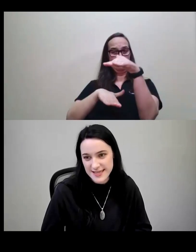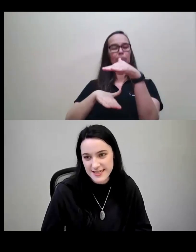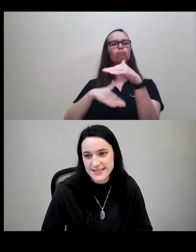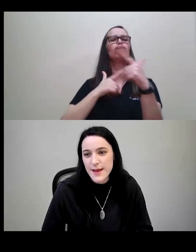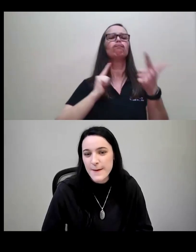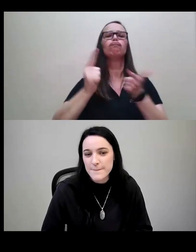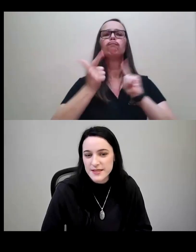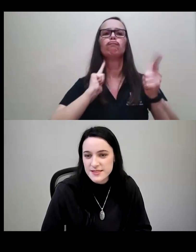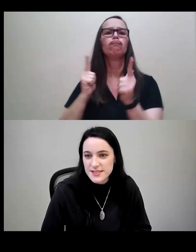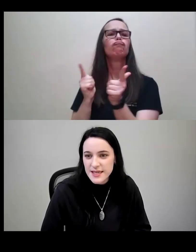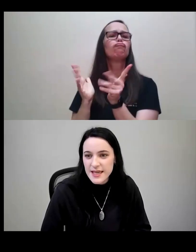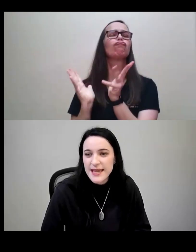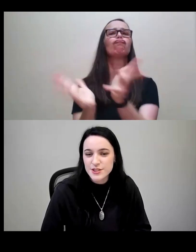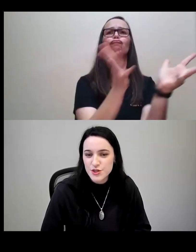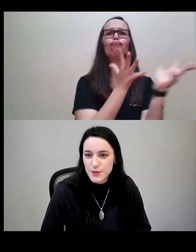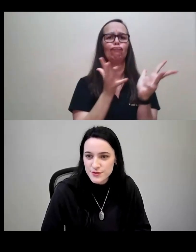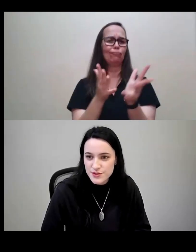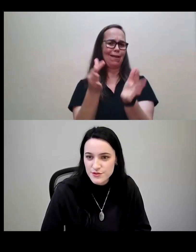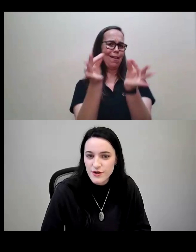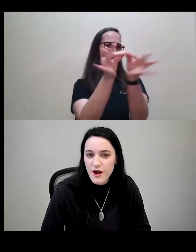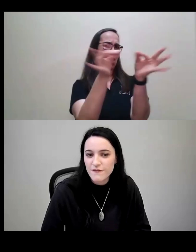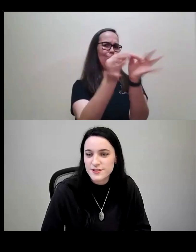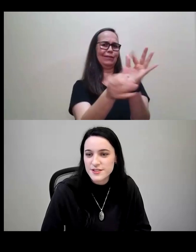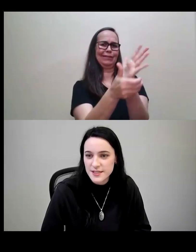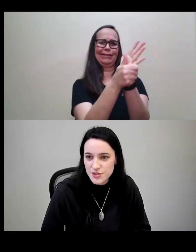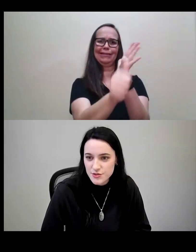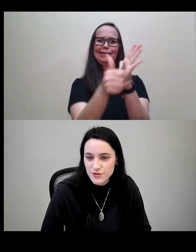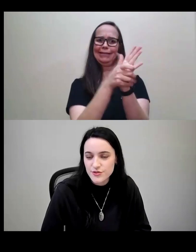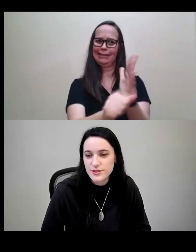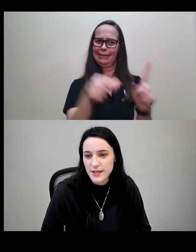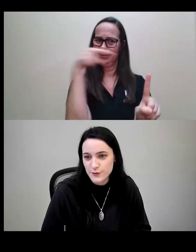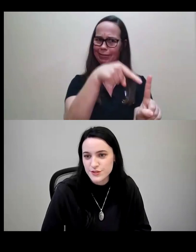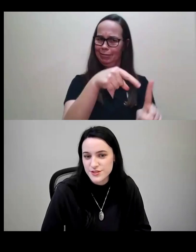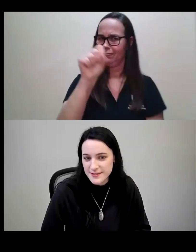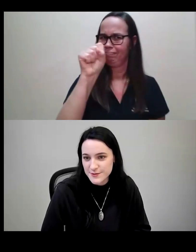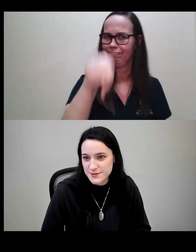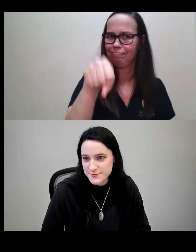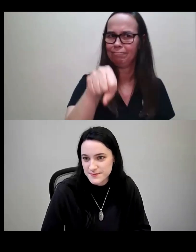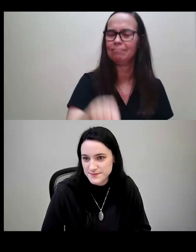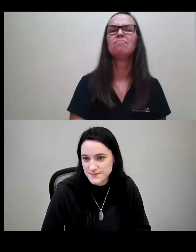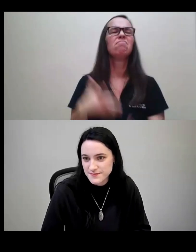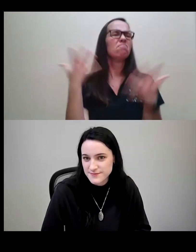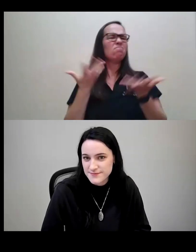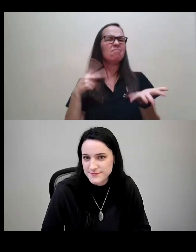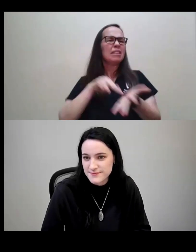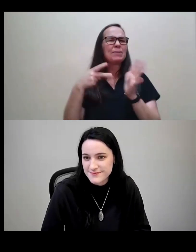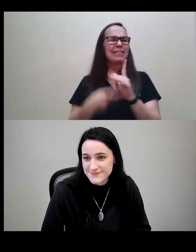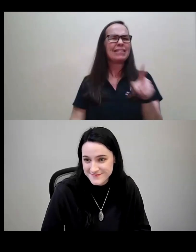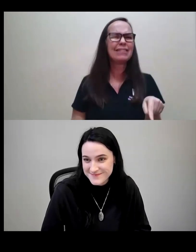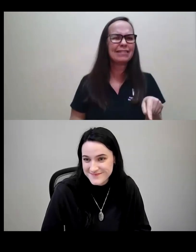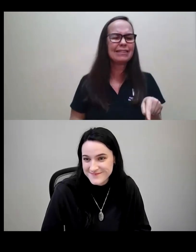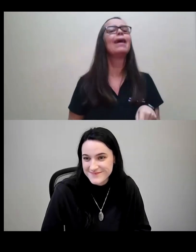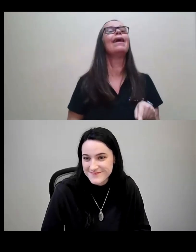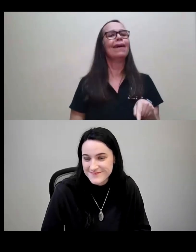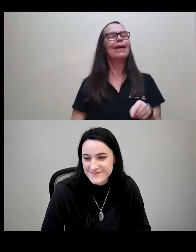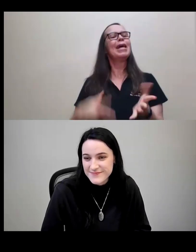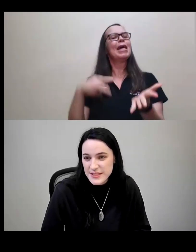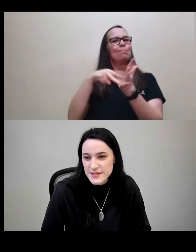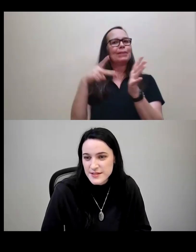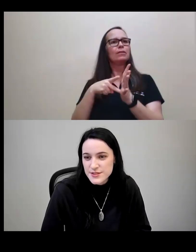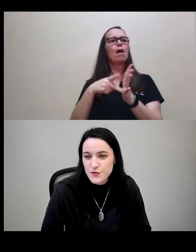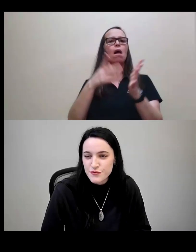close. Yes, basic interpersonal conversational language skills.